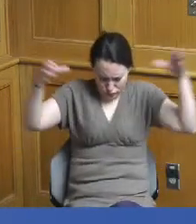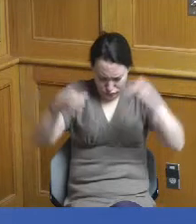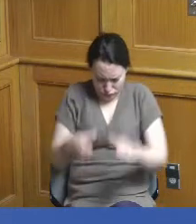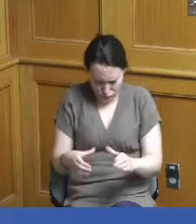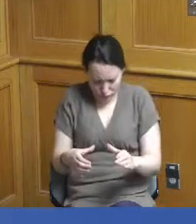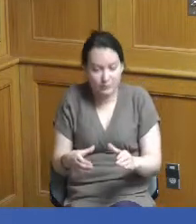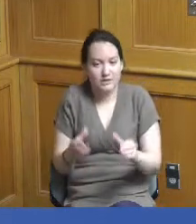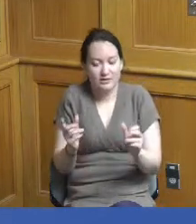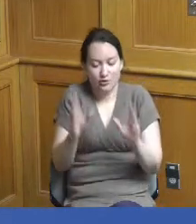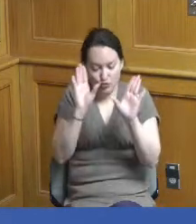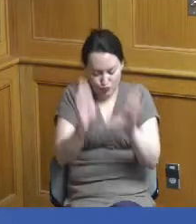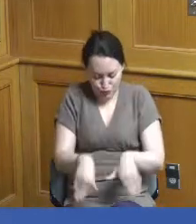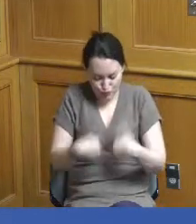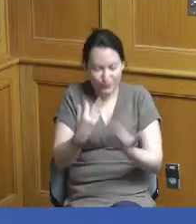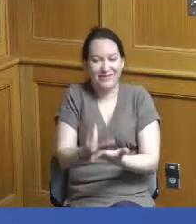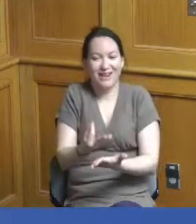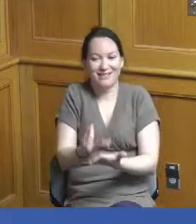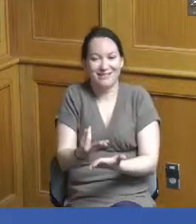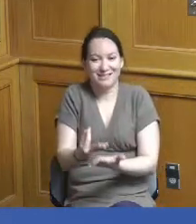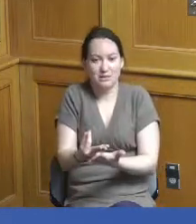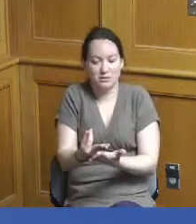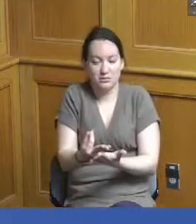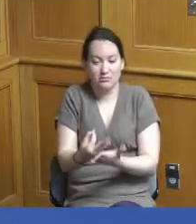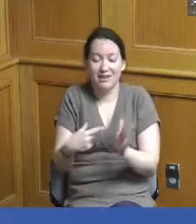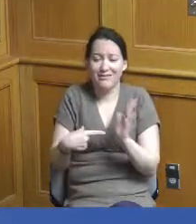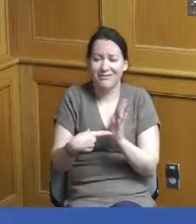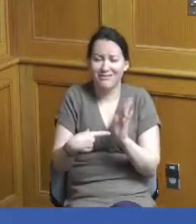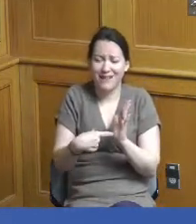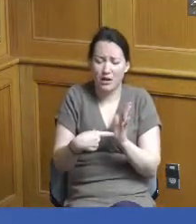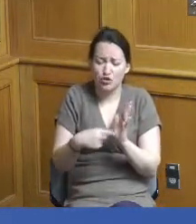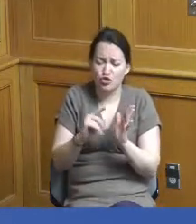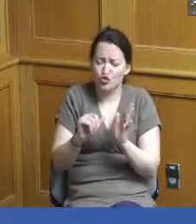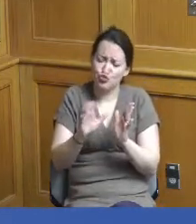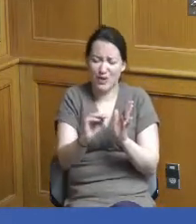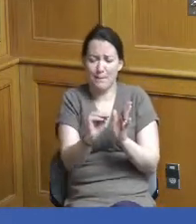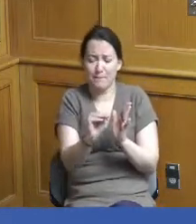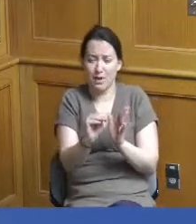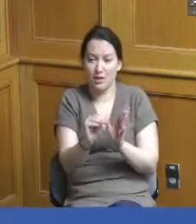to refinance that in the entirety of that debt stream in a way that would push down costs and